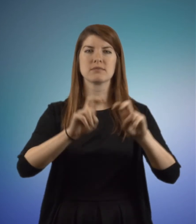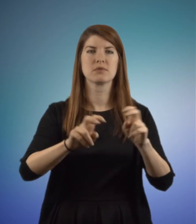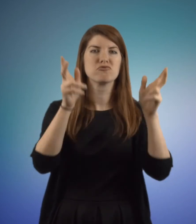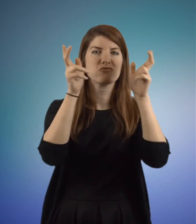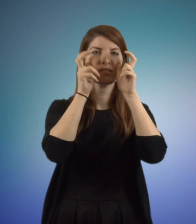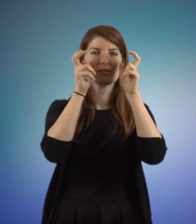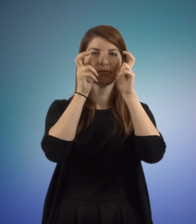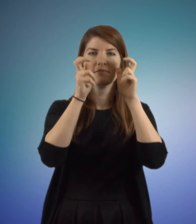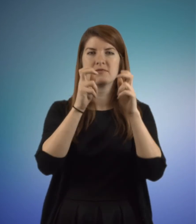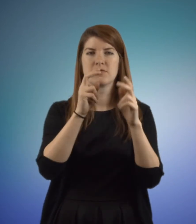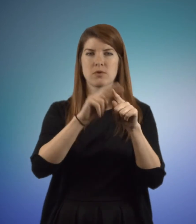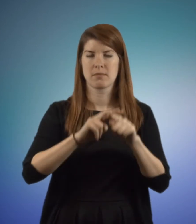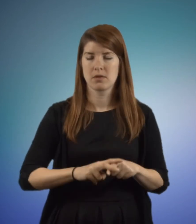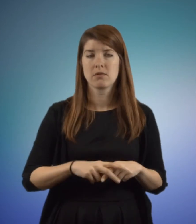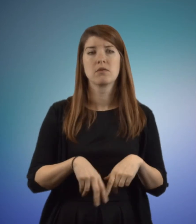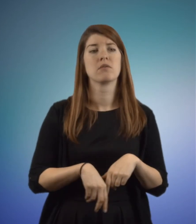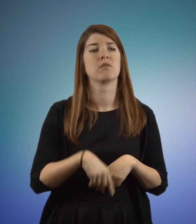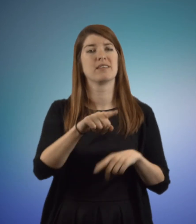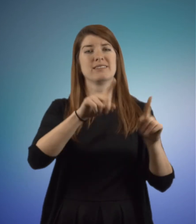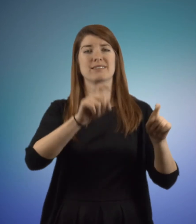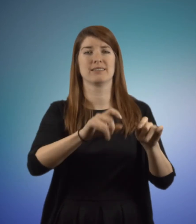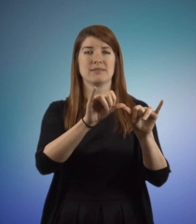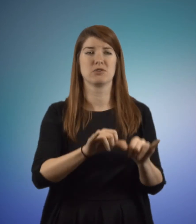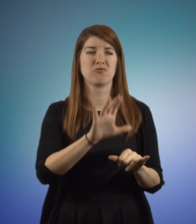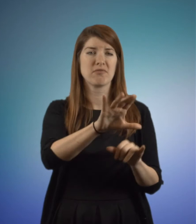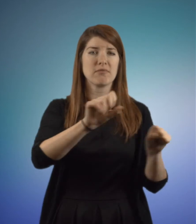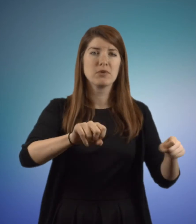The test measures the student's ability to understand the meaning of single words.